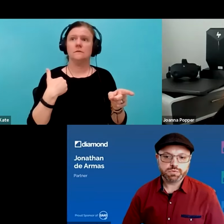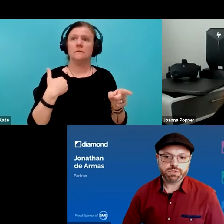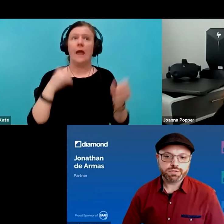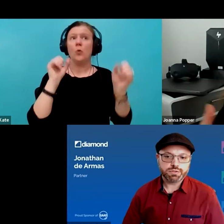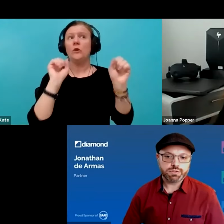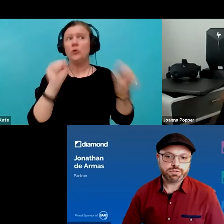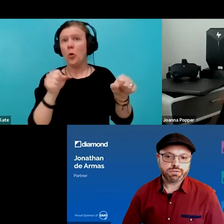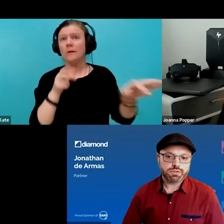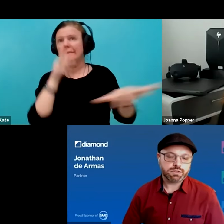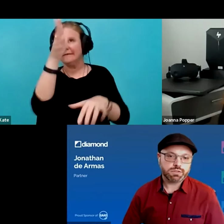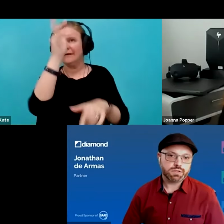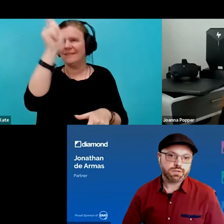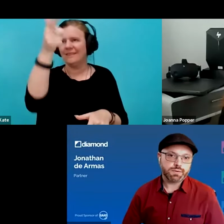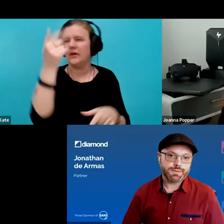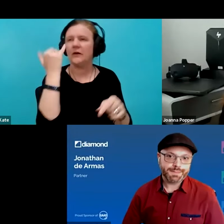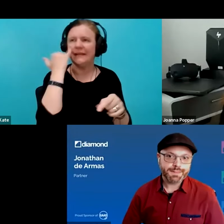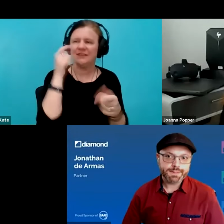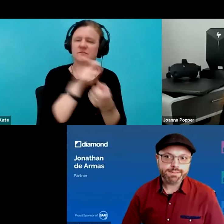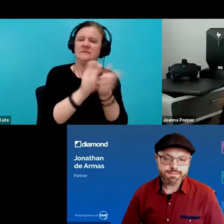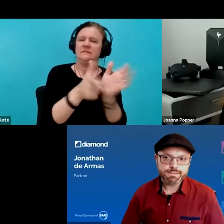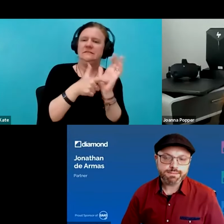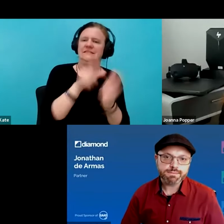in the future, particularly, or if there is a great, a great need for it.